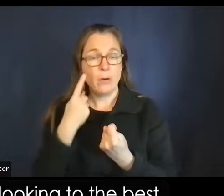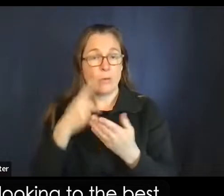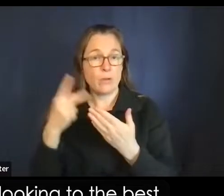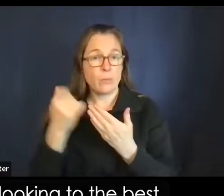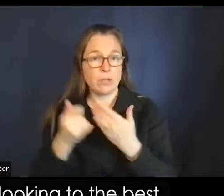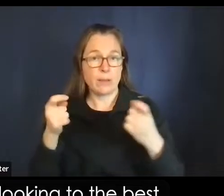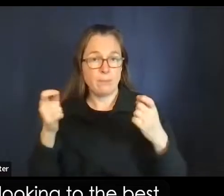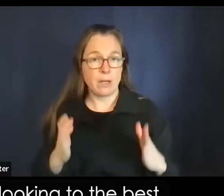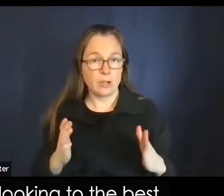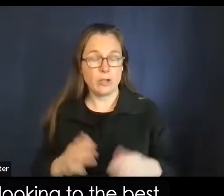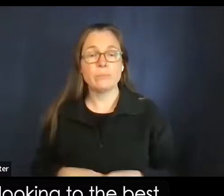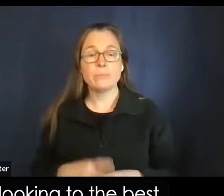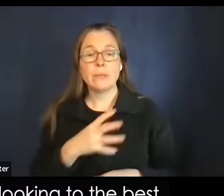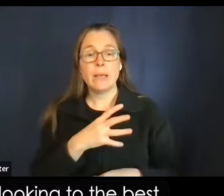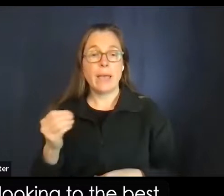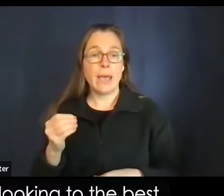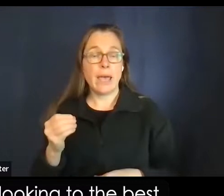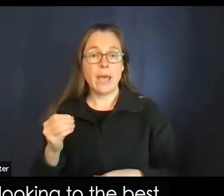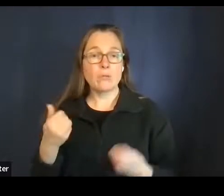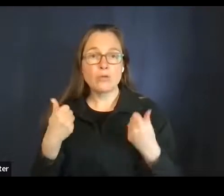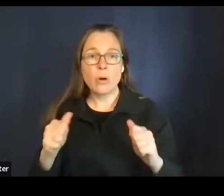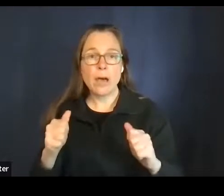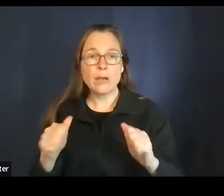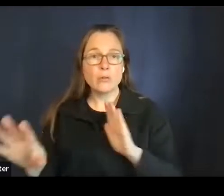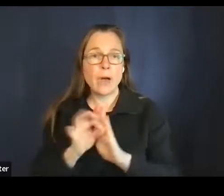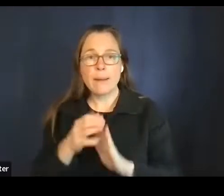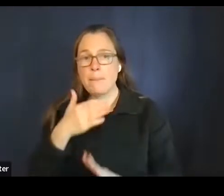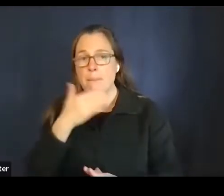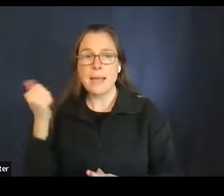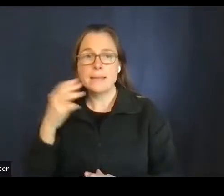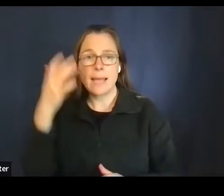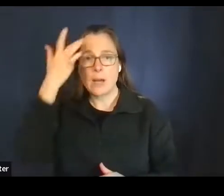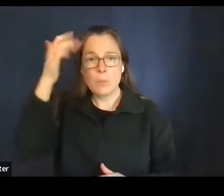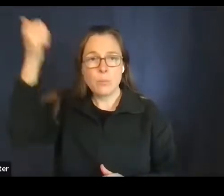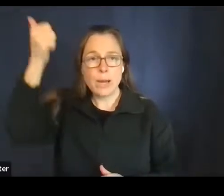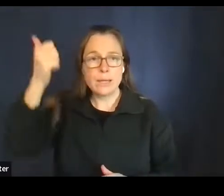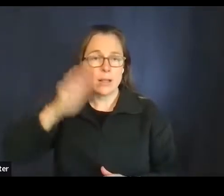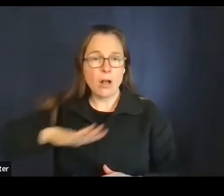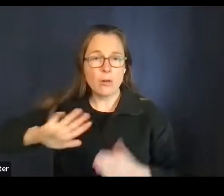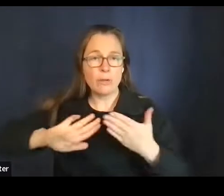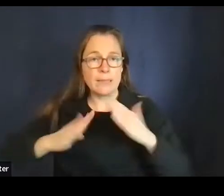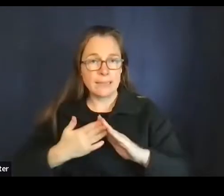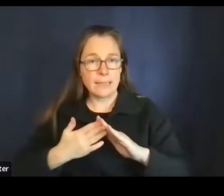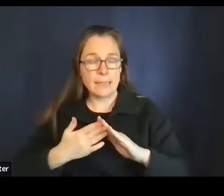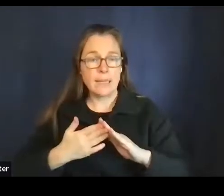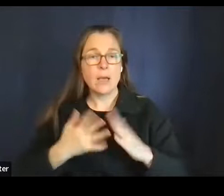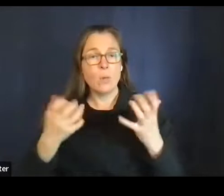And then of course, we'll be looking to the best and brightest throughout the city and looking for support both internally and externally on